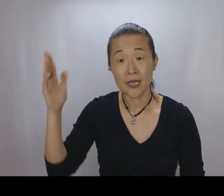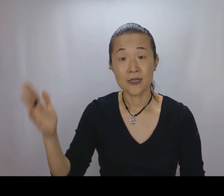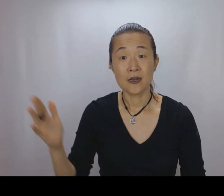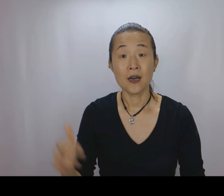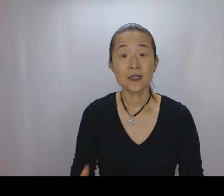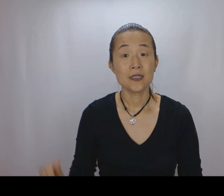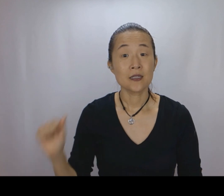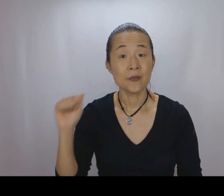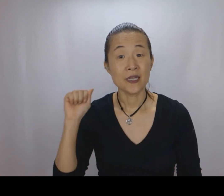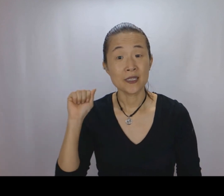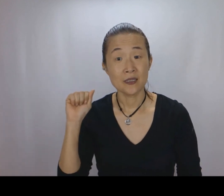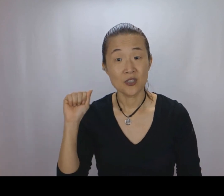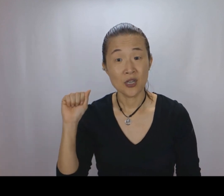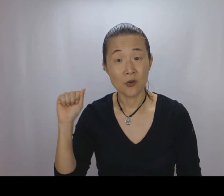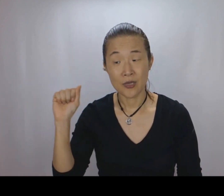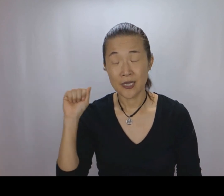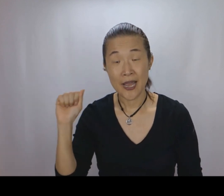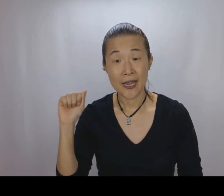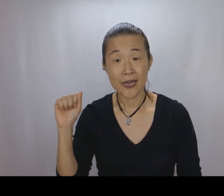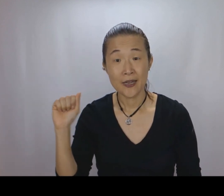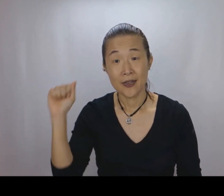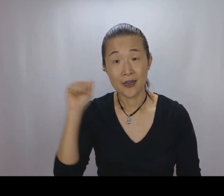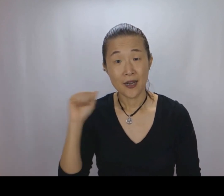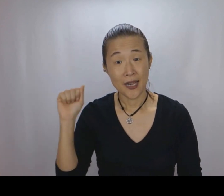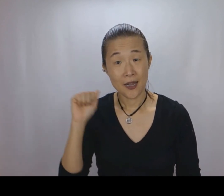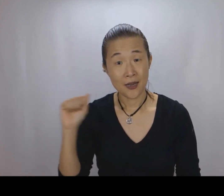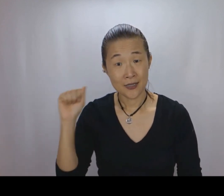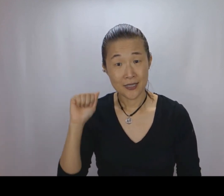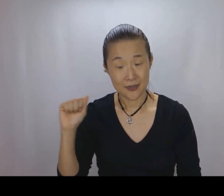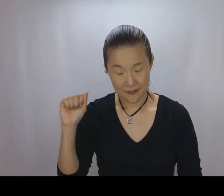and then aunt is gonna be next to the jaw with an "A," aunt.